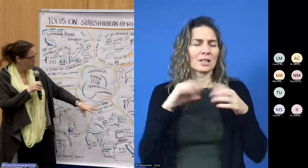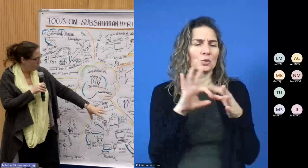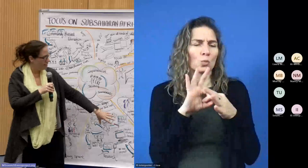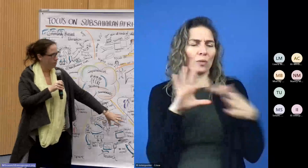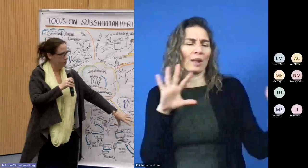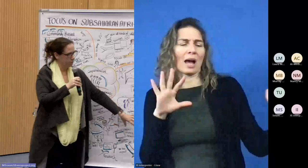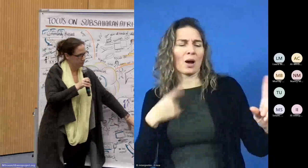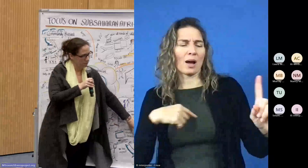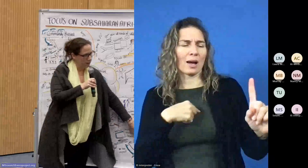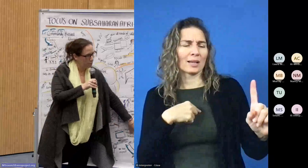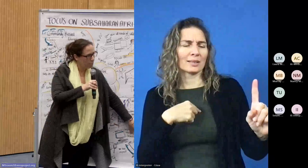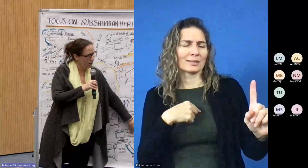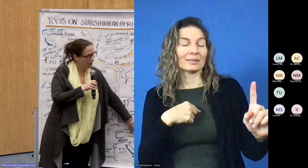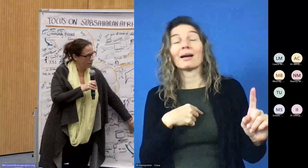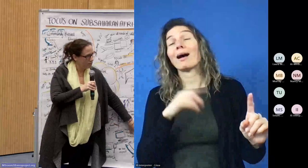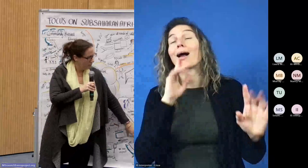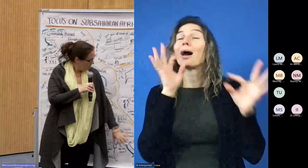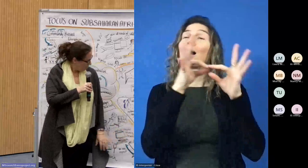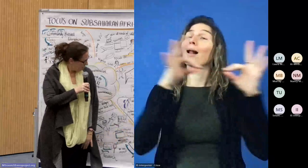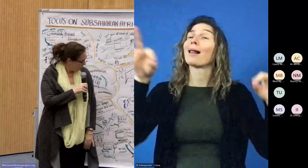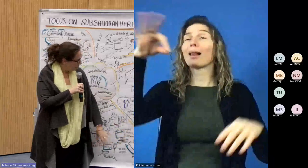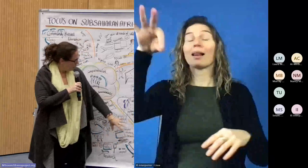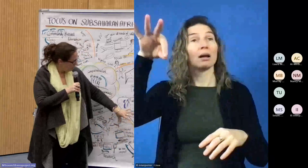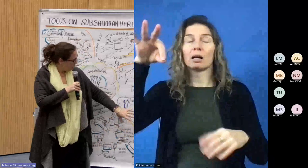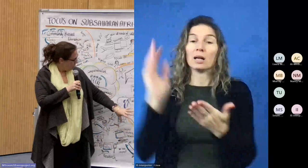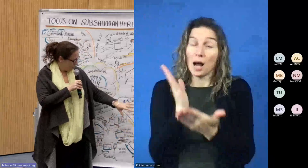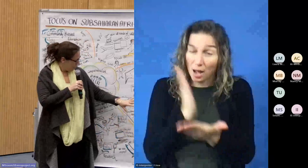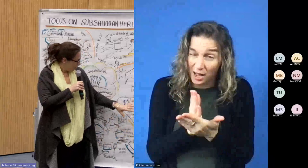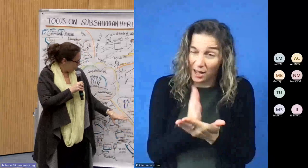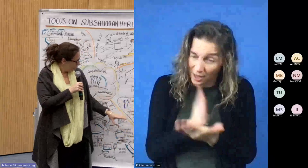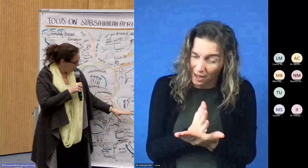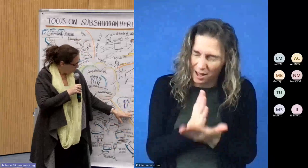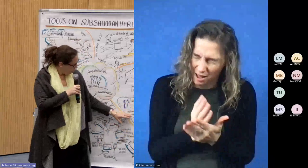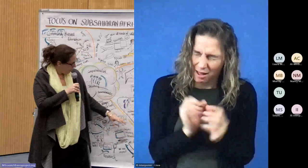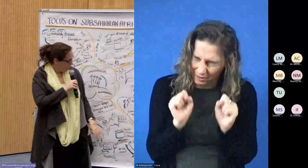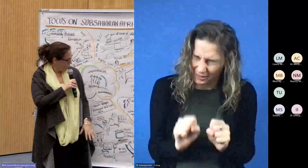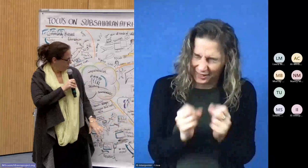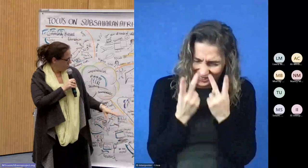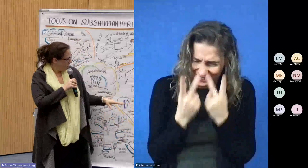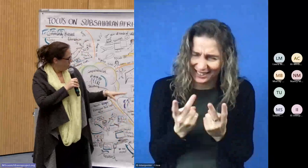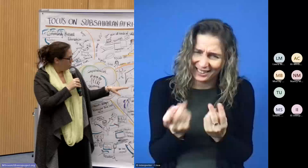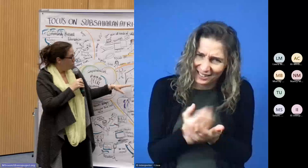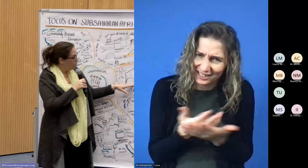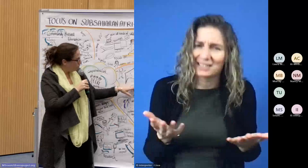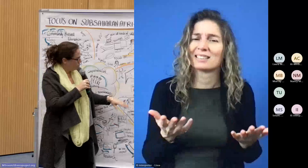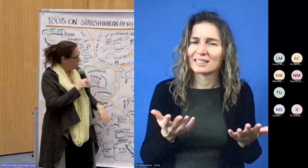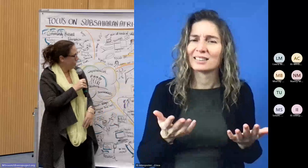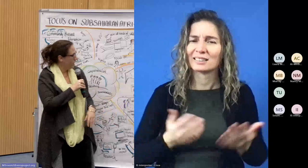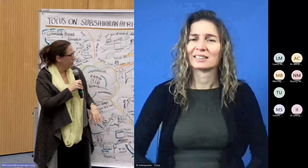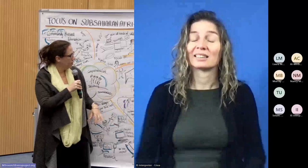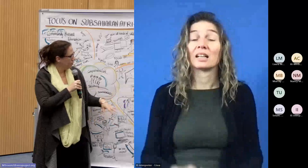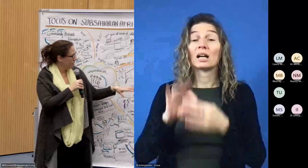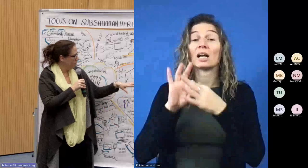not just the development part but on the implementation, on monitoring,